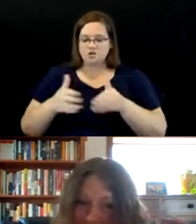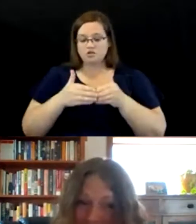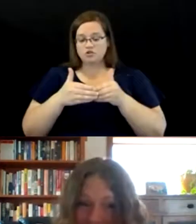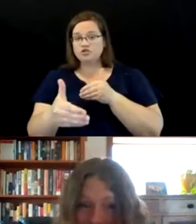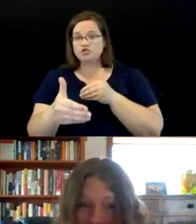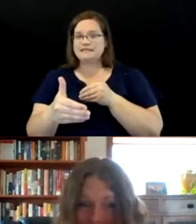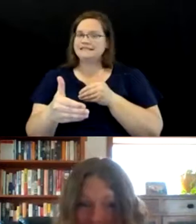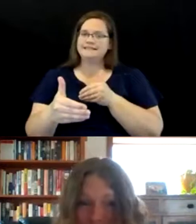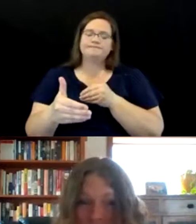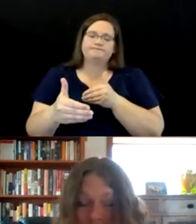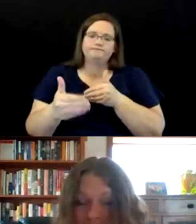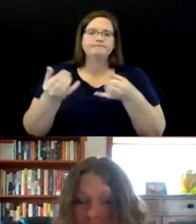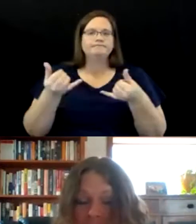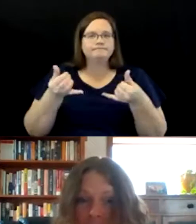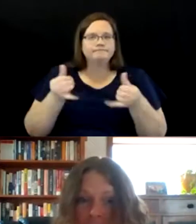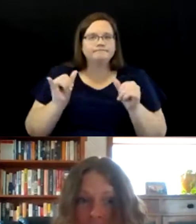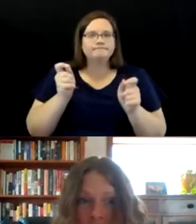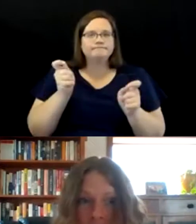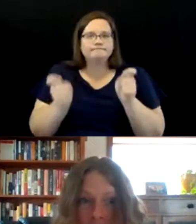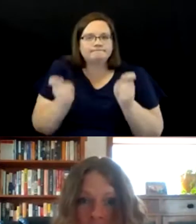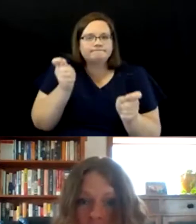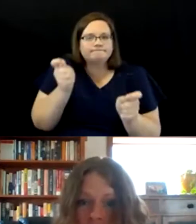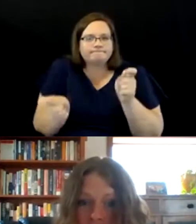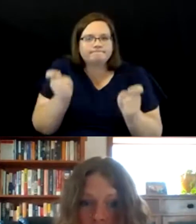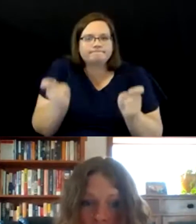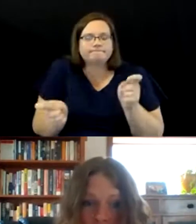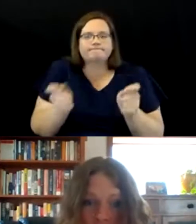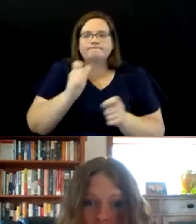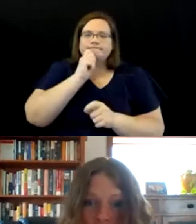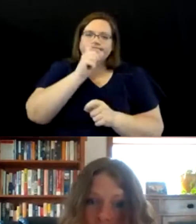lot still moving and not sure how everything is going to